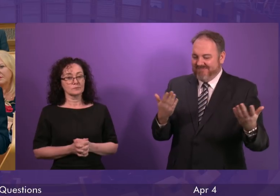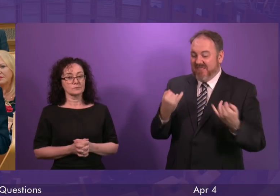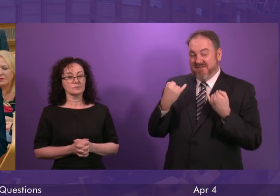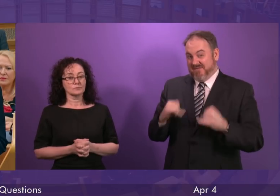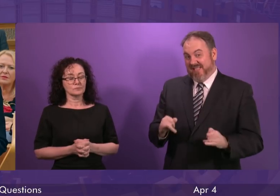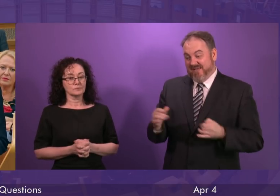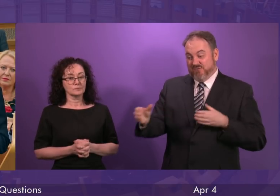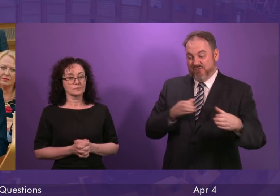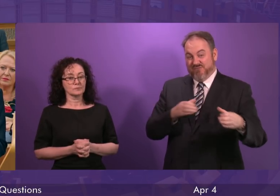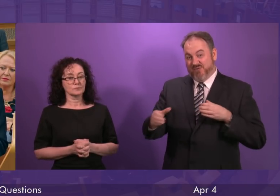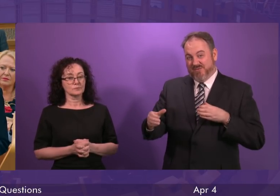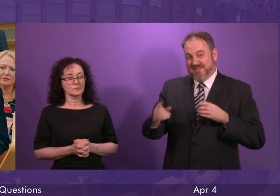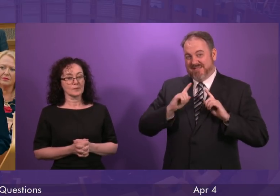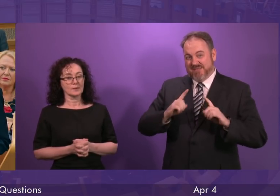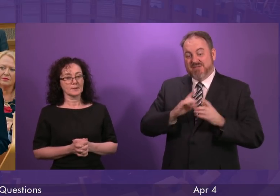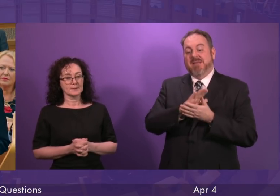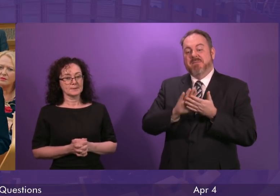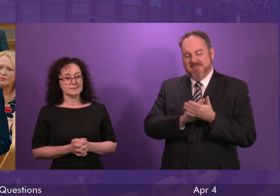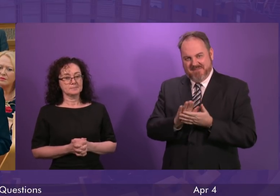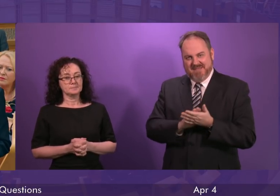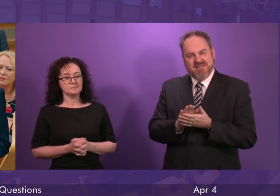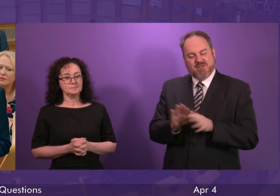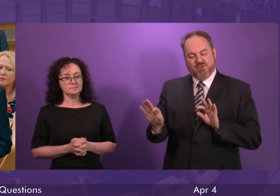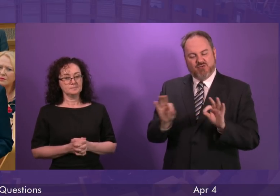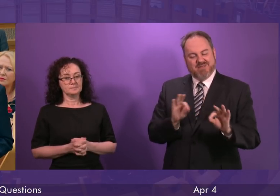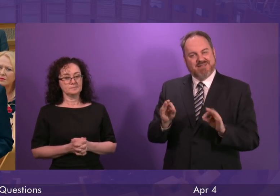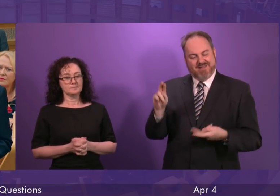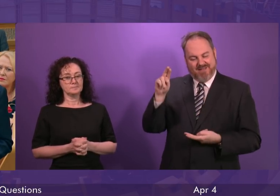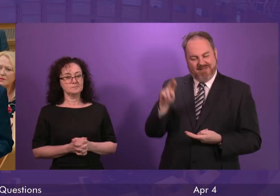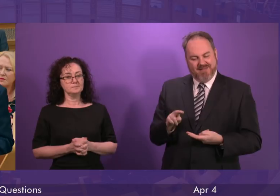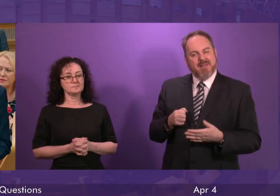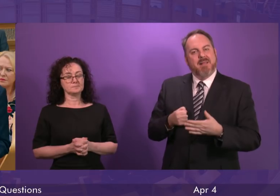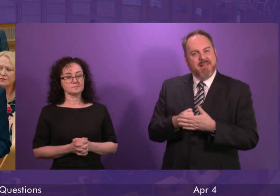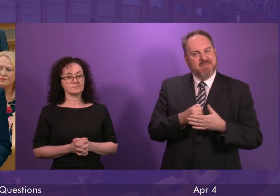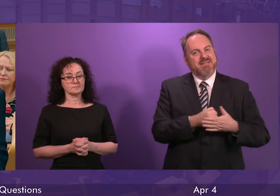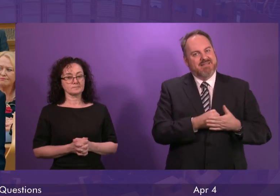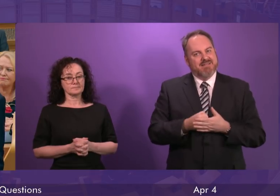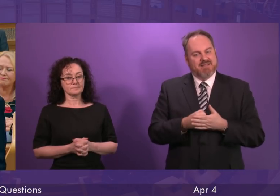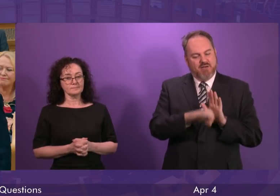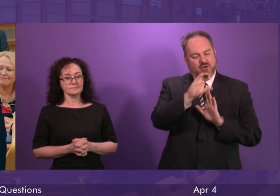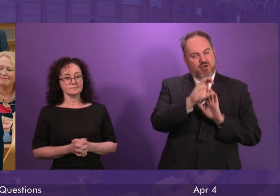“can—and in some cases does—limit opportunities to lead extensive curriculum improvements”.